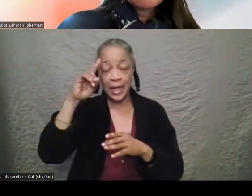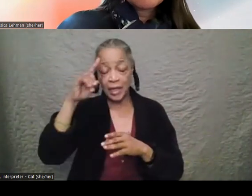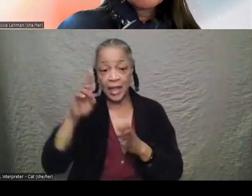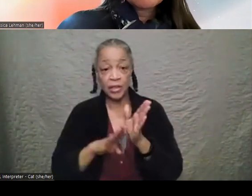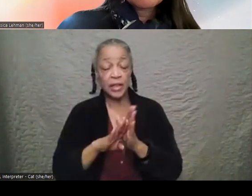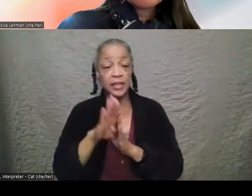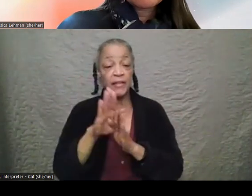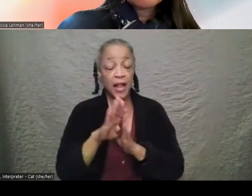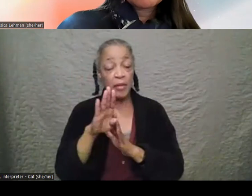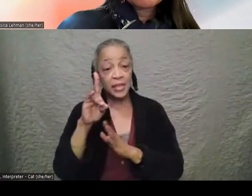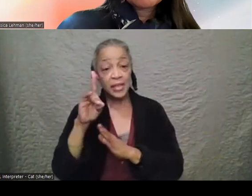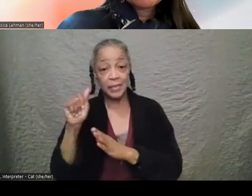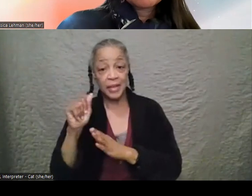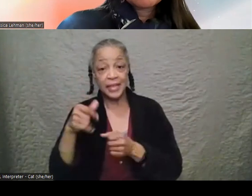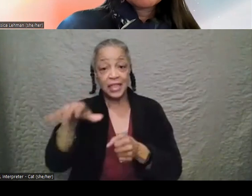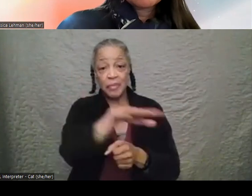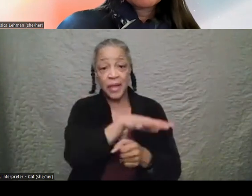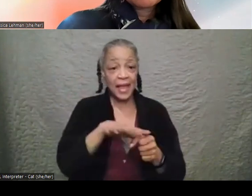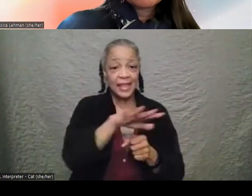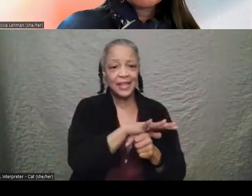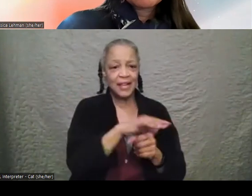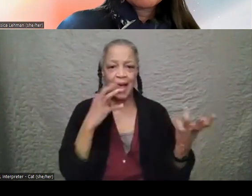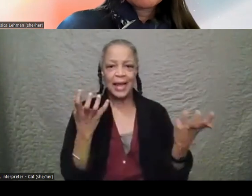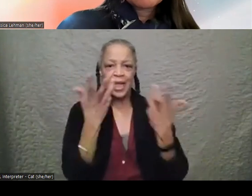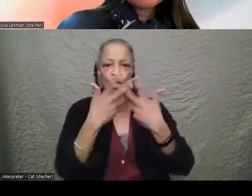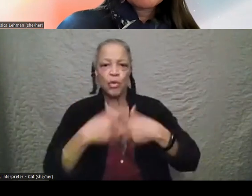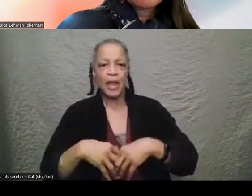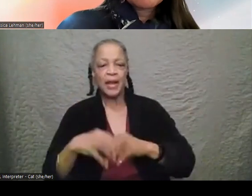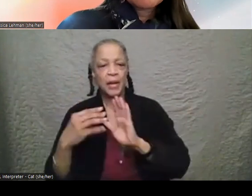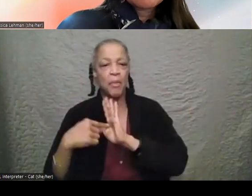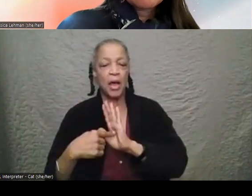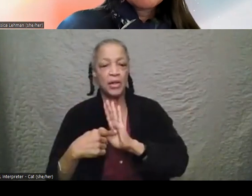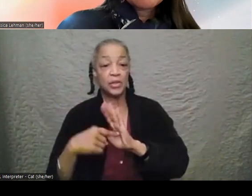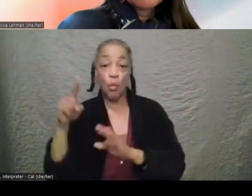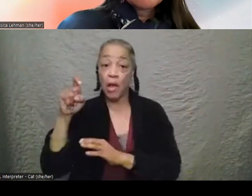Typically, they are not integrated models that will hundred percent for people with disabilities.